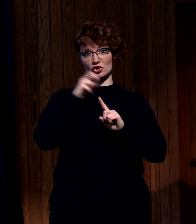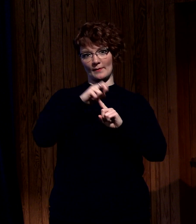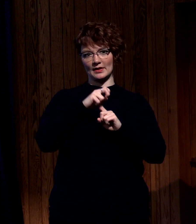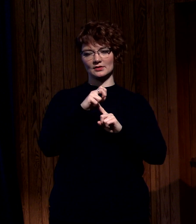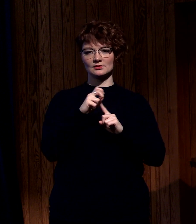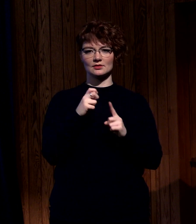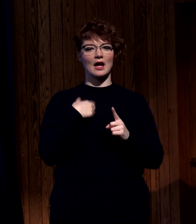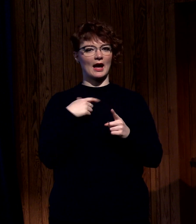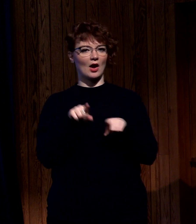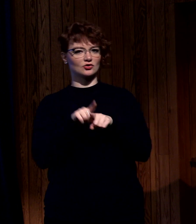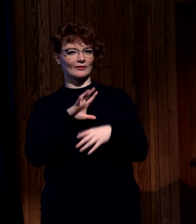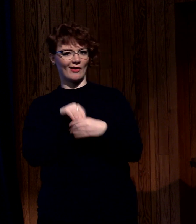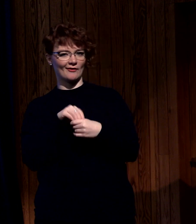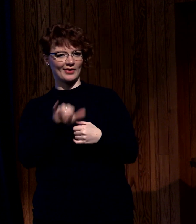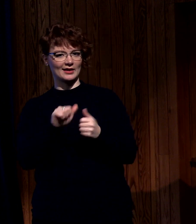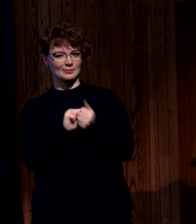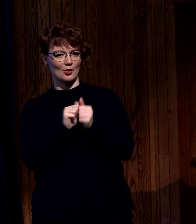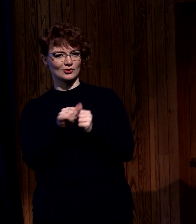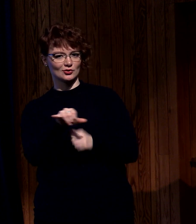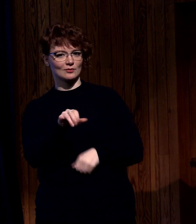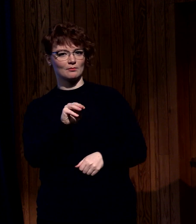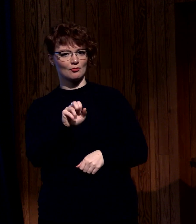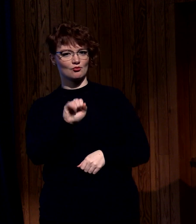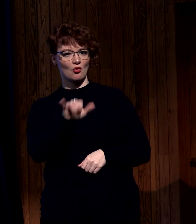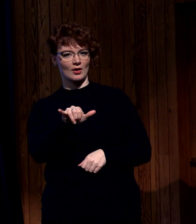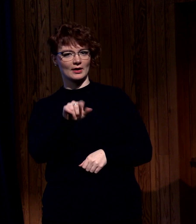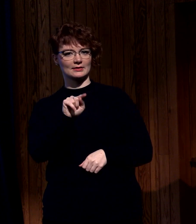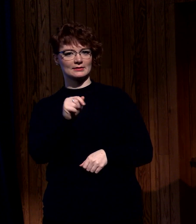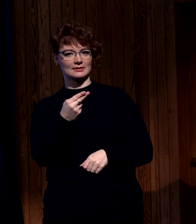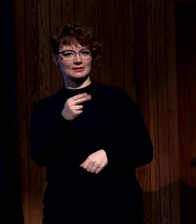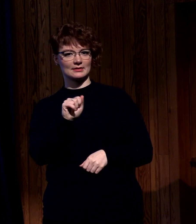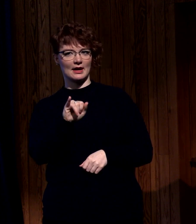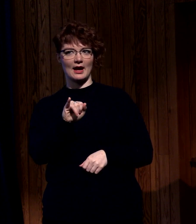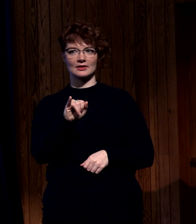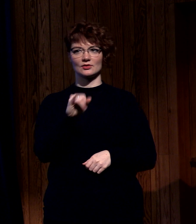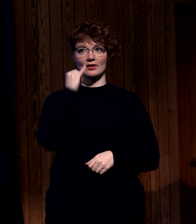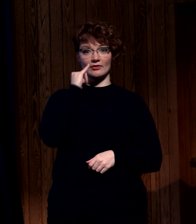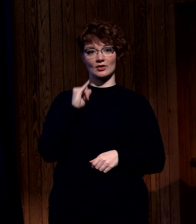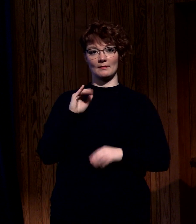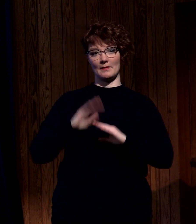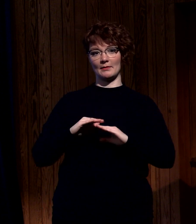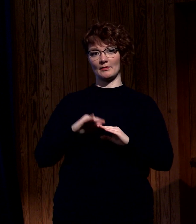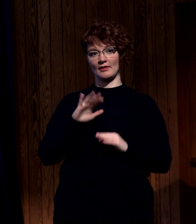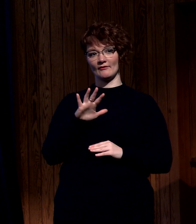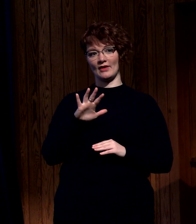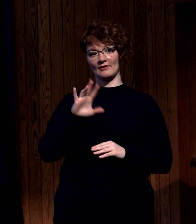Muay Thai kickboxing myself. So if you're like at least like five, seven, I can kick you in the head if I wanted to. But I